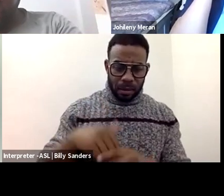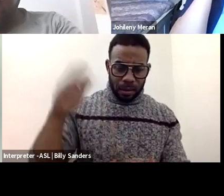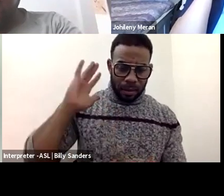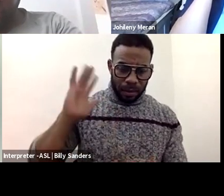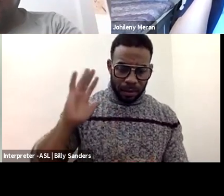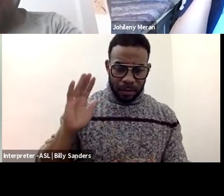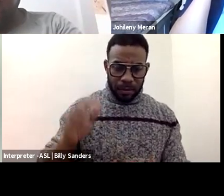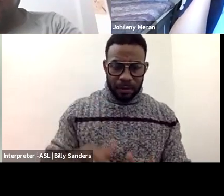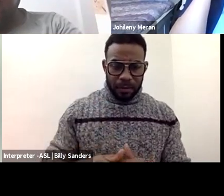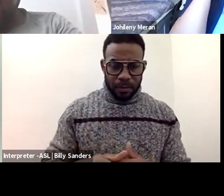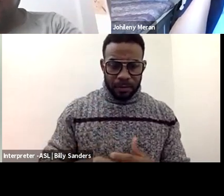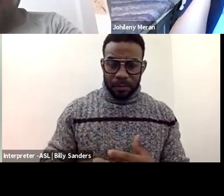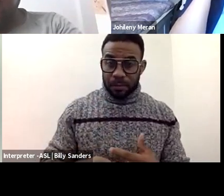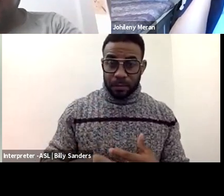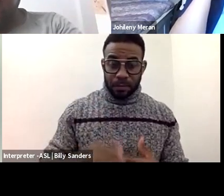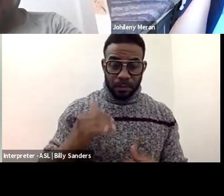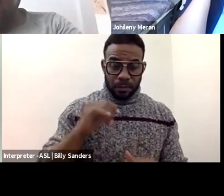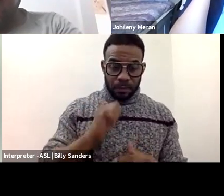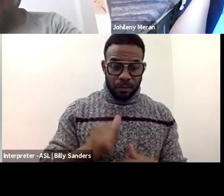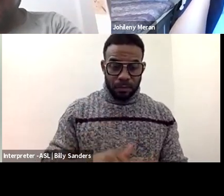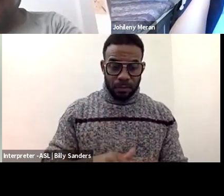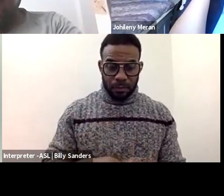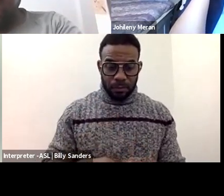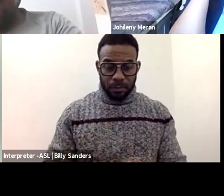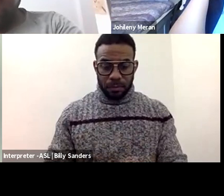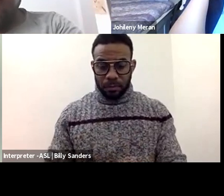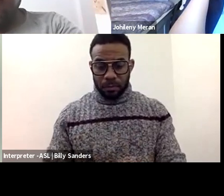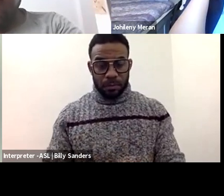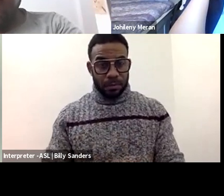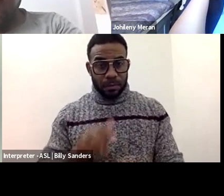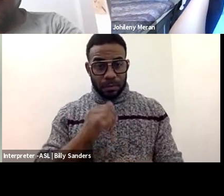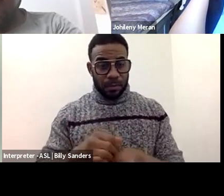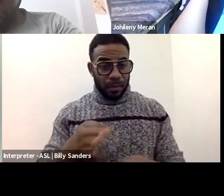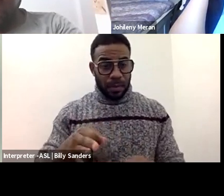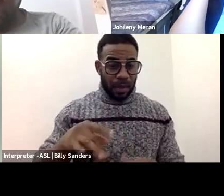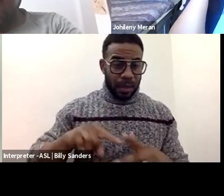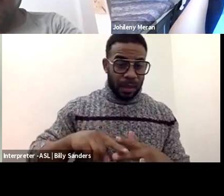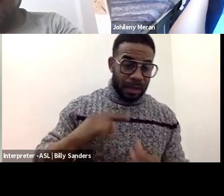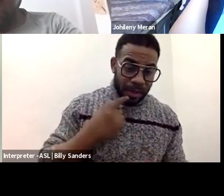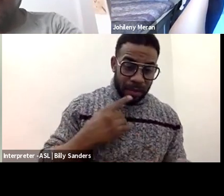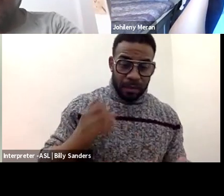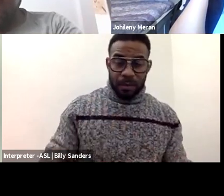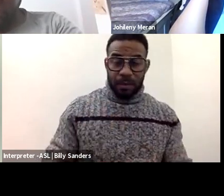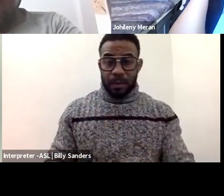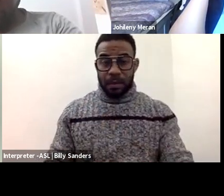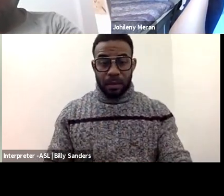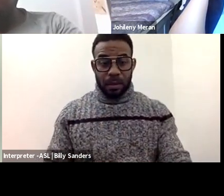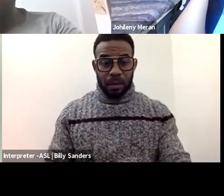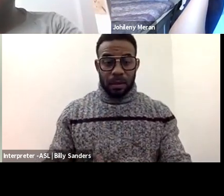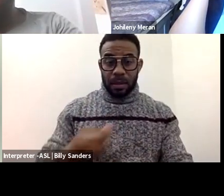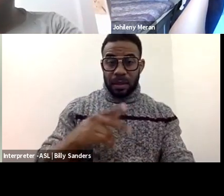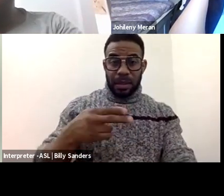are not something to be studied intensely. These histories and these people are very